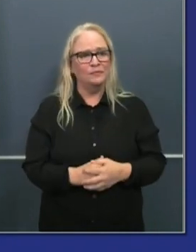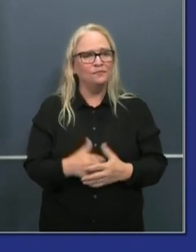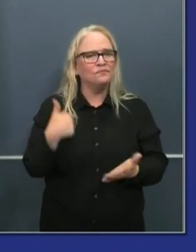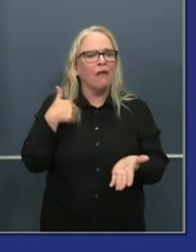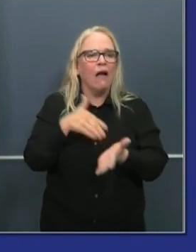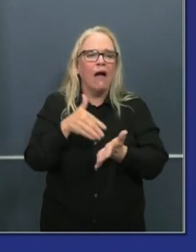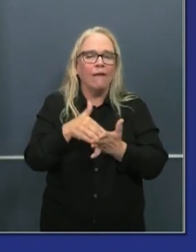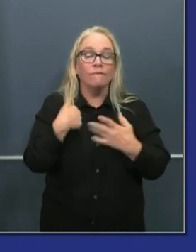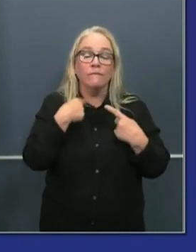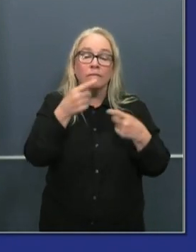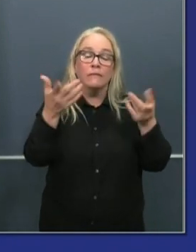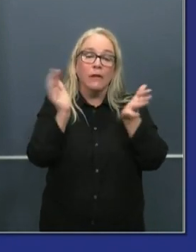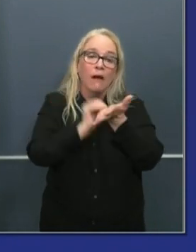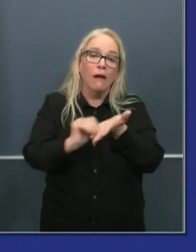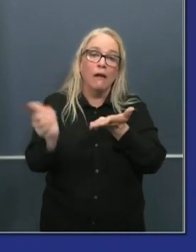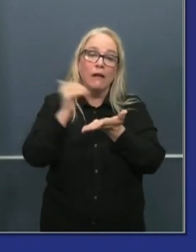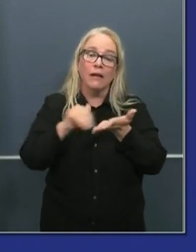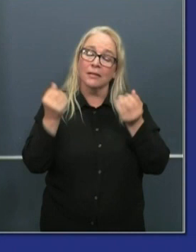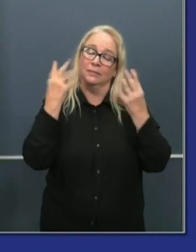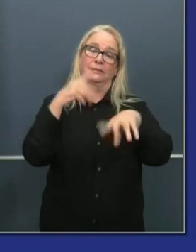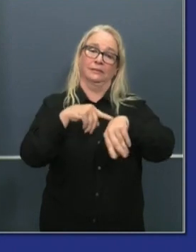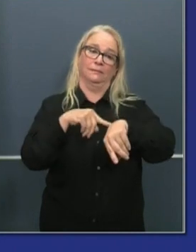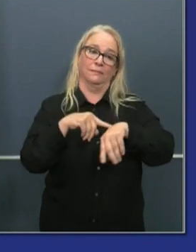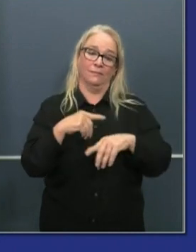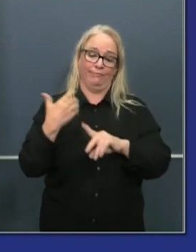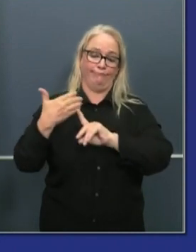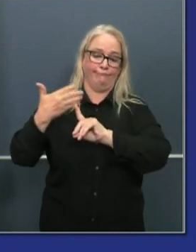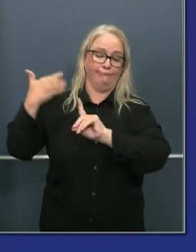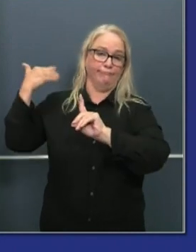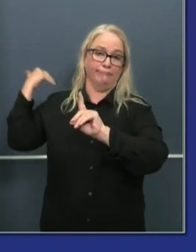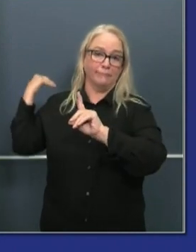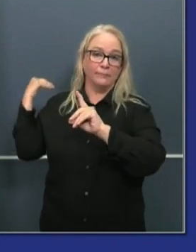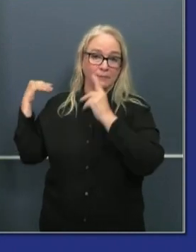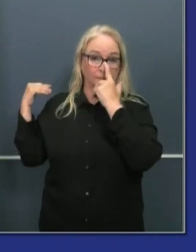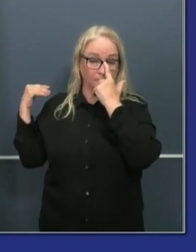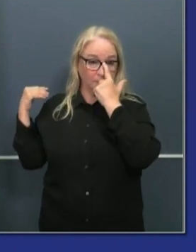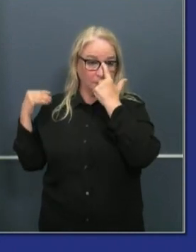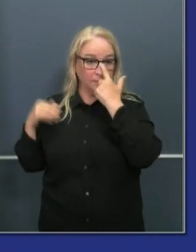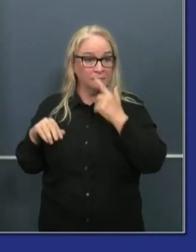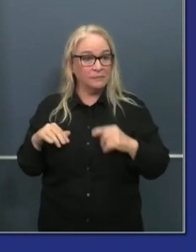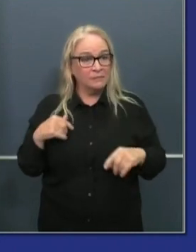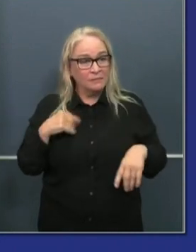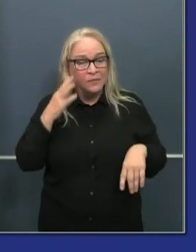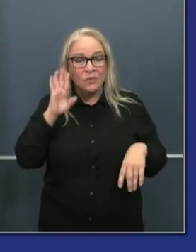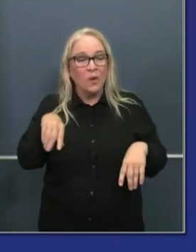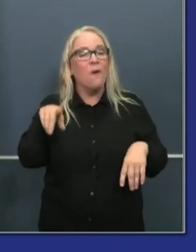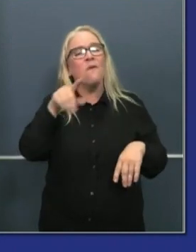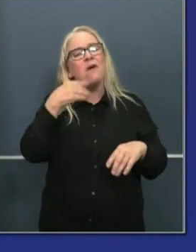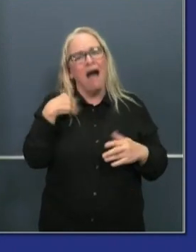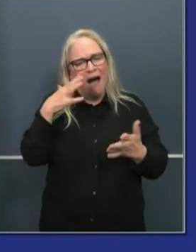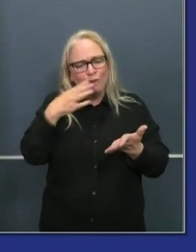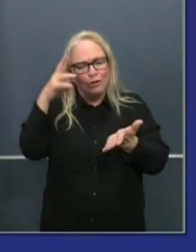SEEN IS THERE. PERHAPS YOU HAVE ALREADY DONE THAT. I HOPE YOU WILL RECONSIDER THOSE GATHERINGS WITH PEOPLE YOU DON'T LIVE WITH NOT IN YOUR IMMEDIATE HOUSEHOLD. SO OFTEN IS THE CASE AND I HAVE